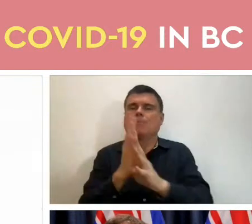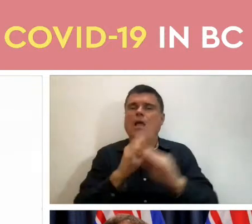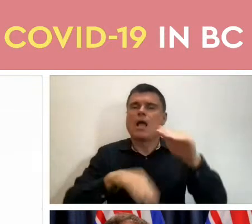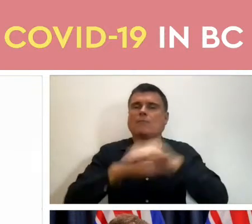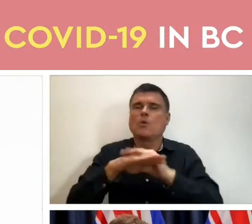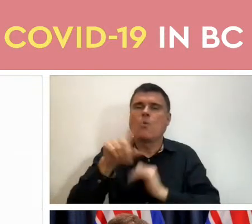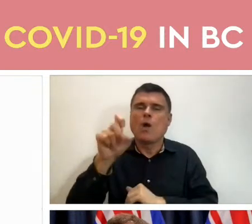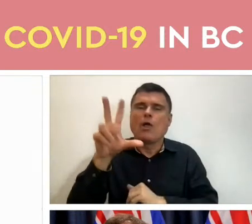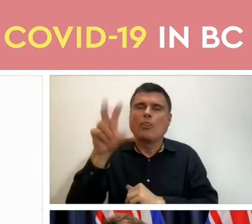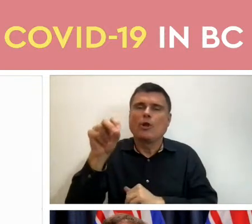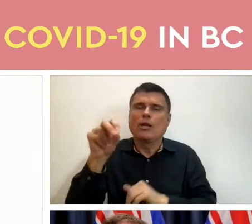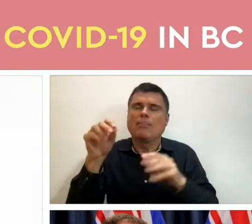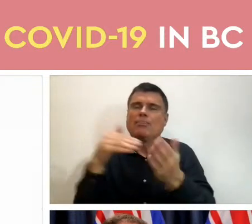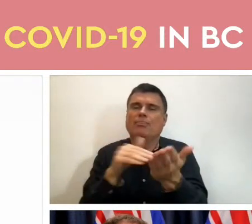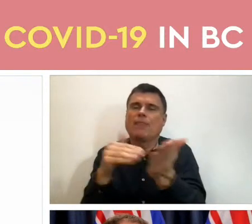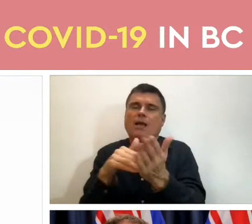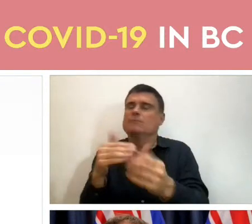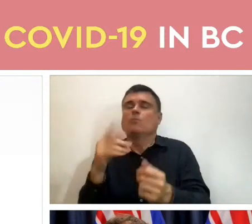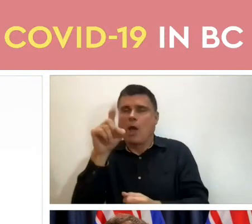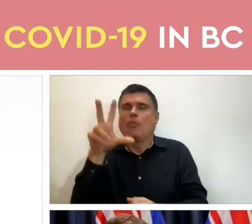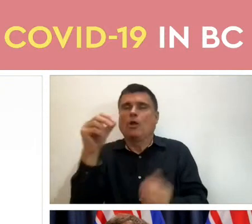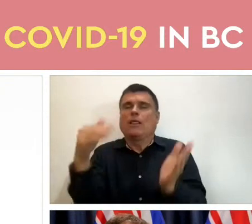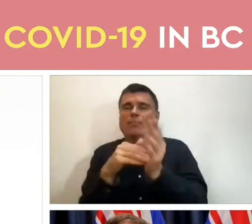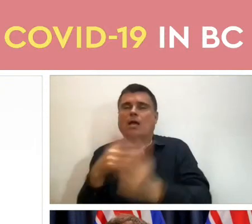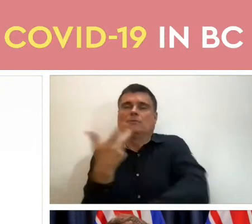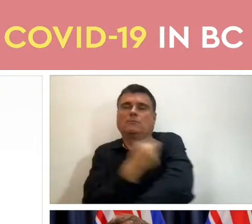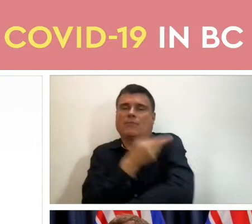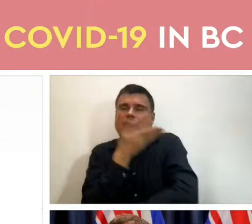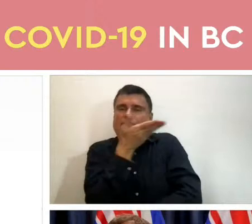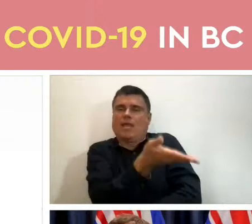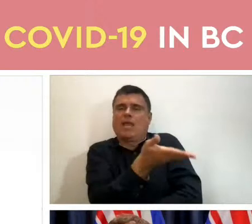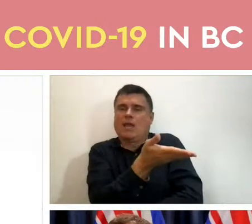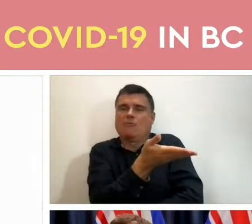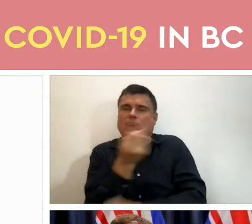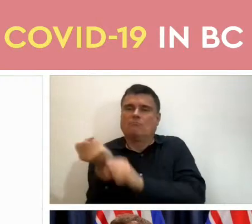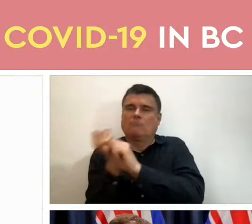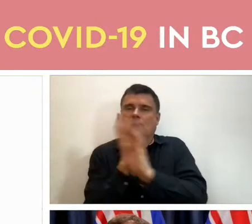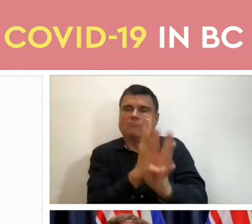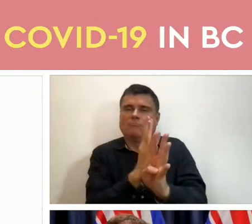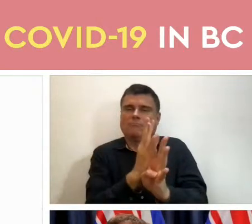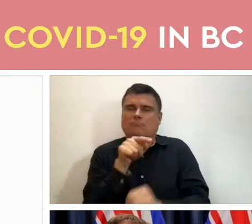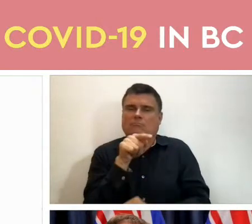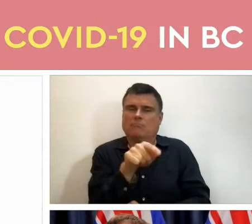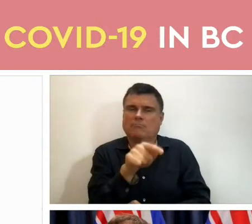Frazier health has secured the Guilford site in Suri and others